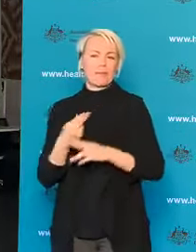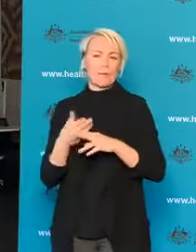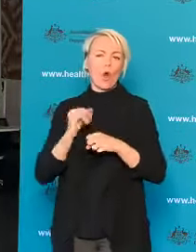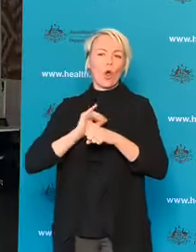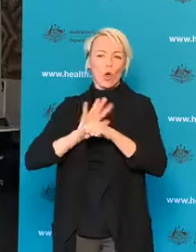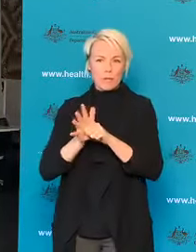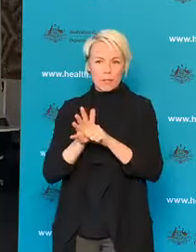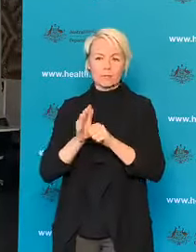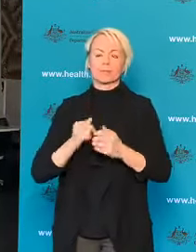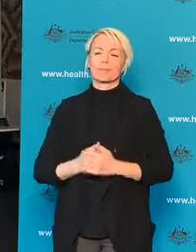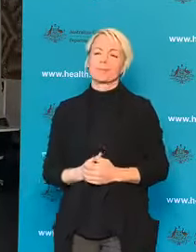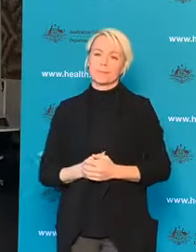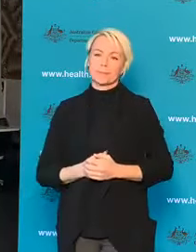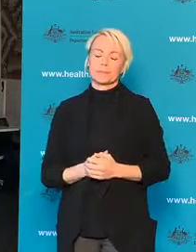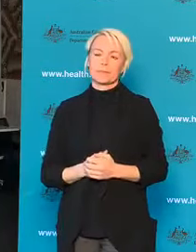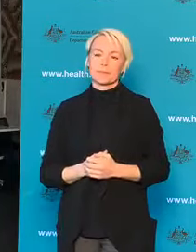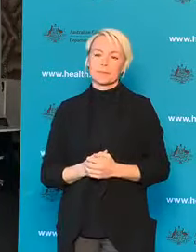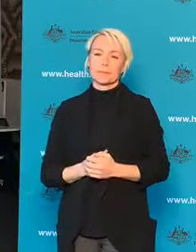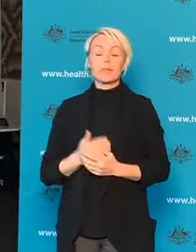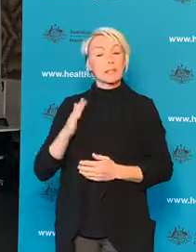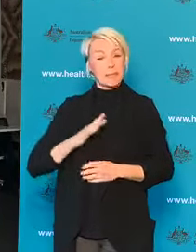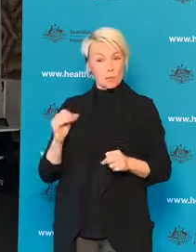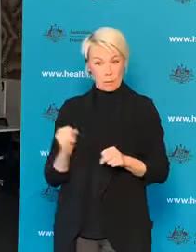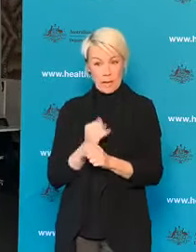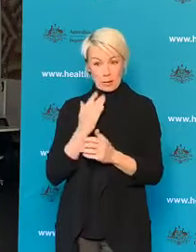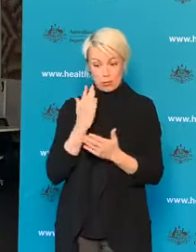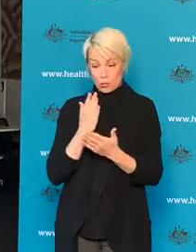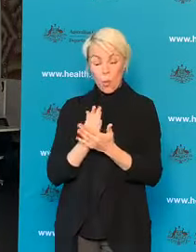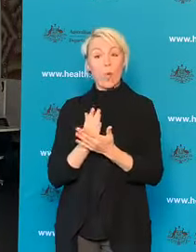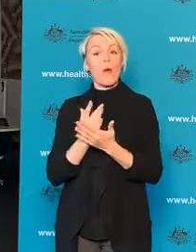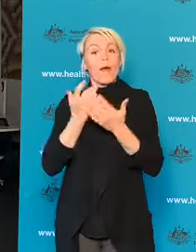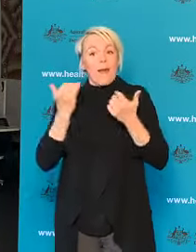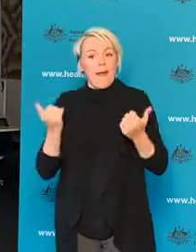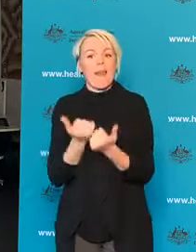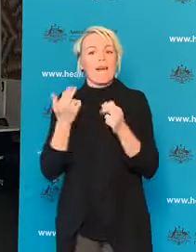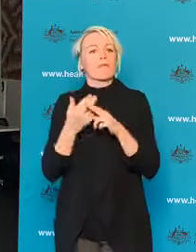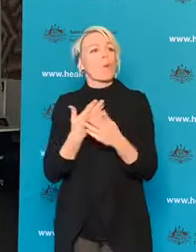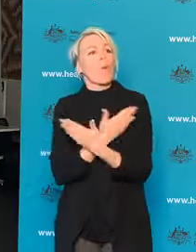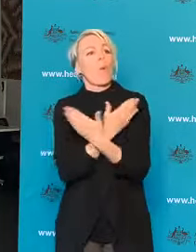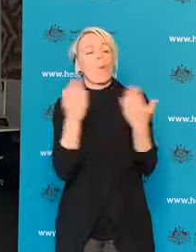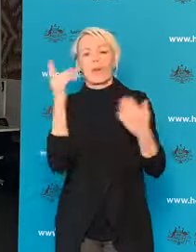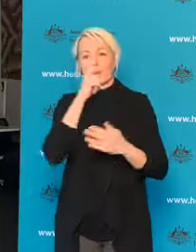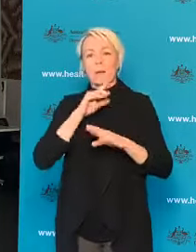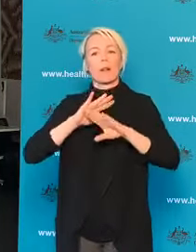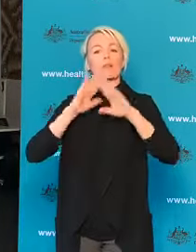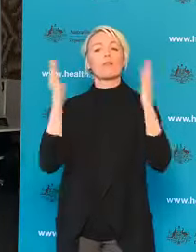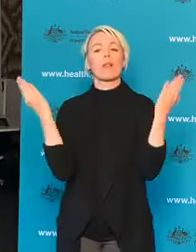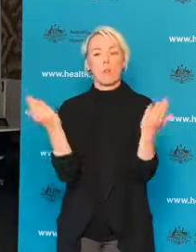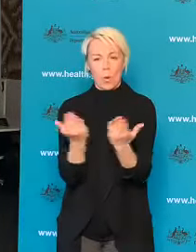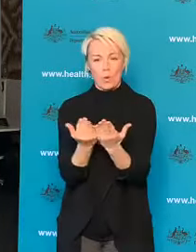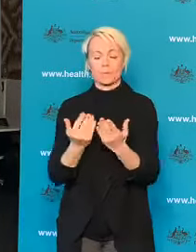the world and that the vaccines will be available in all countries around the world. The issue about what if